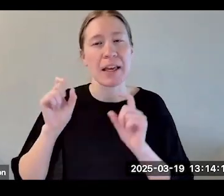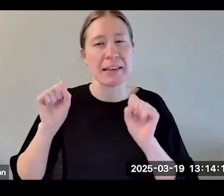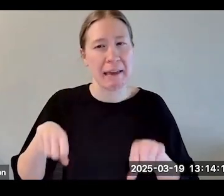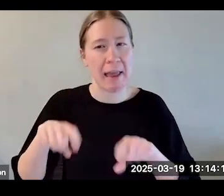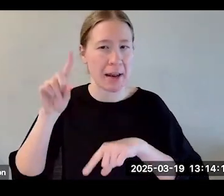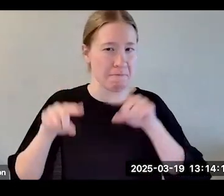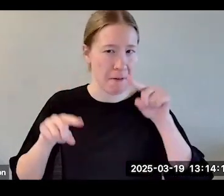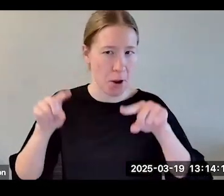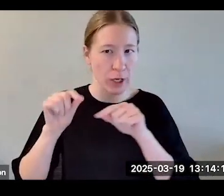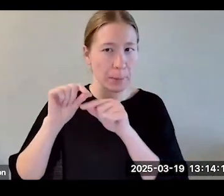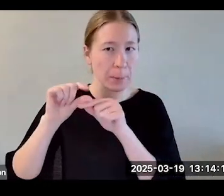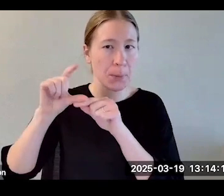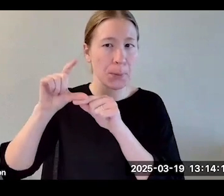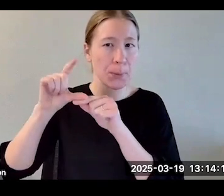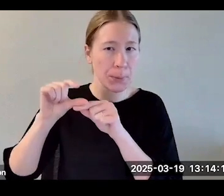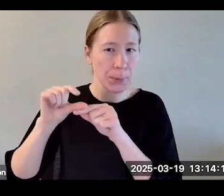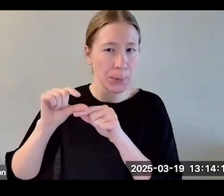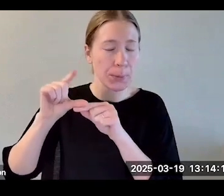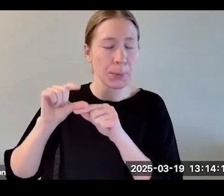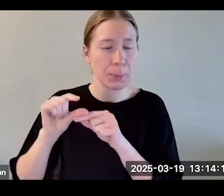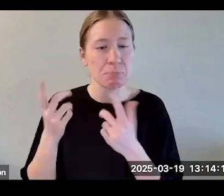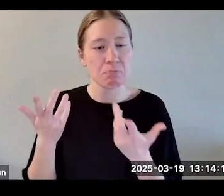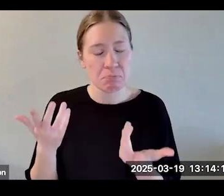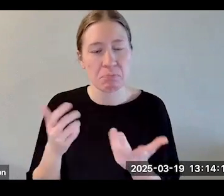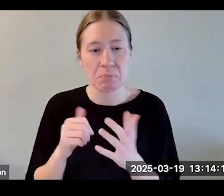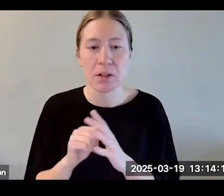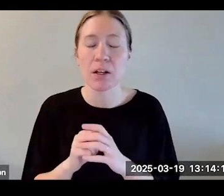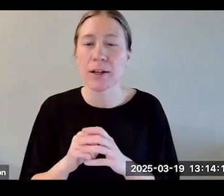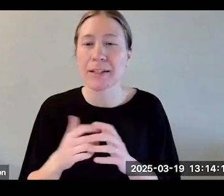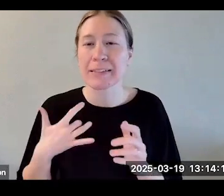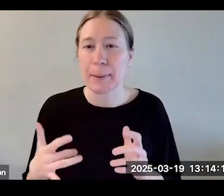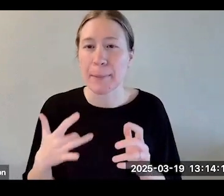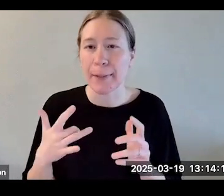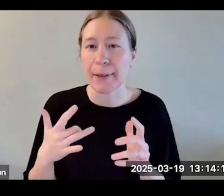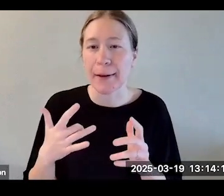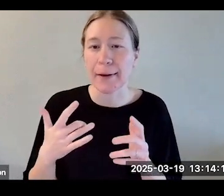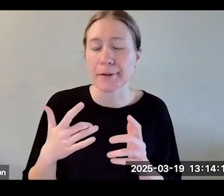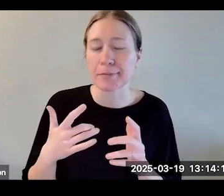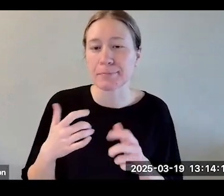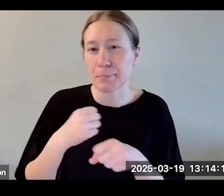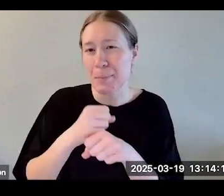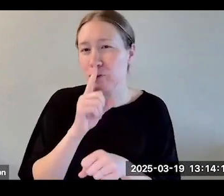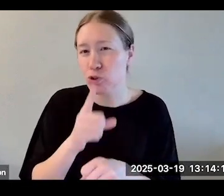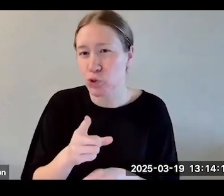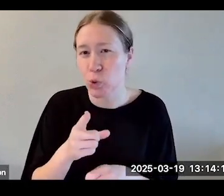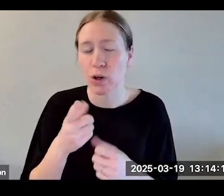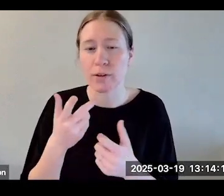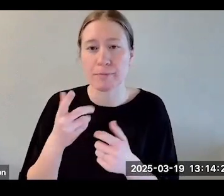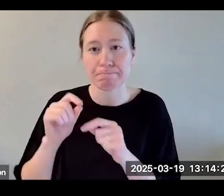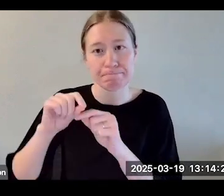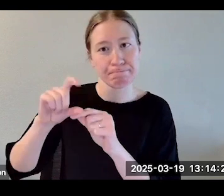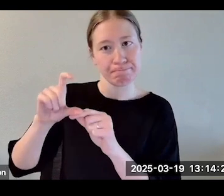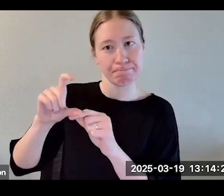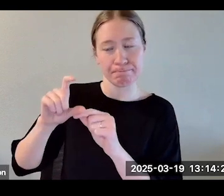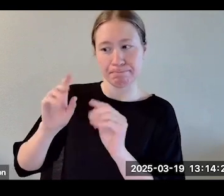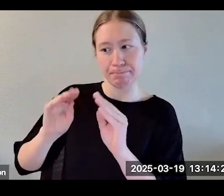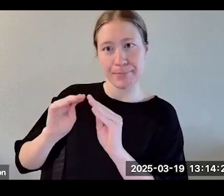So try to make sure it's something that has enough size that you can most easily read it.